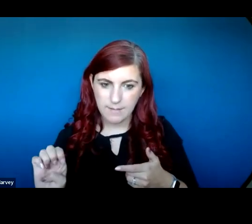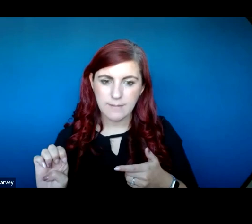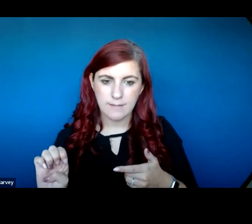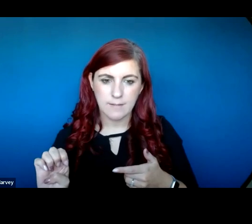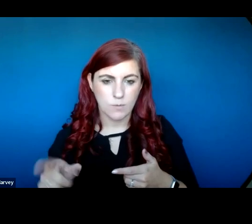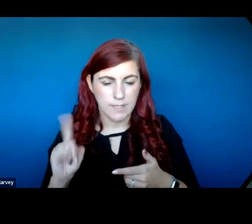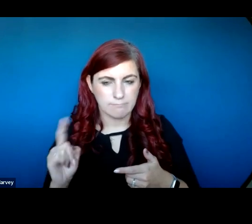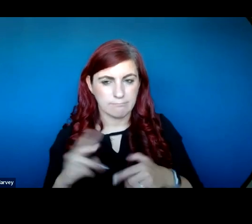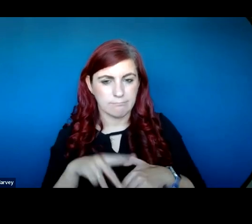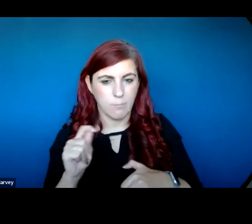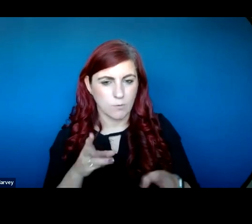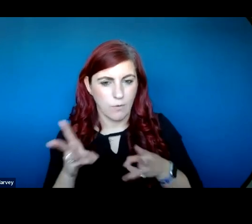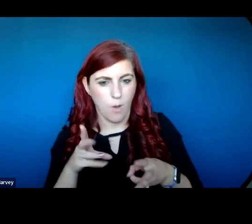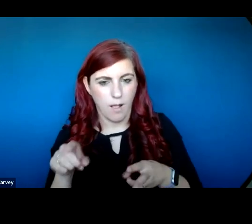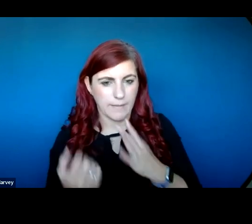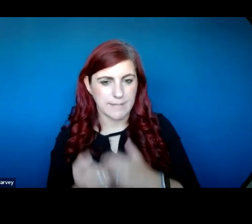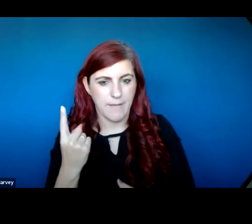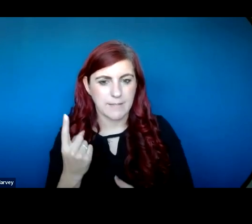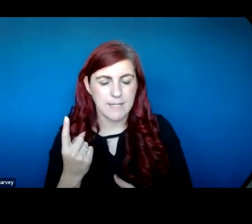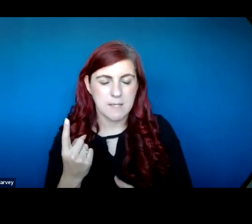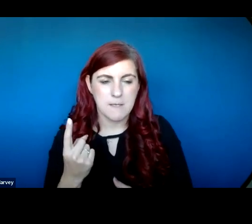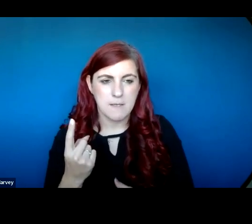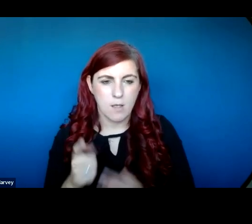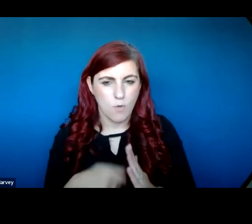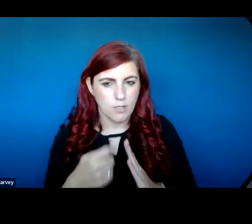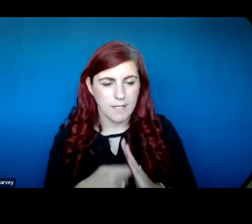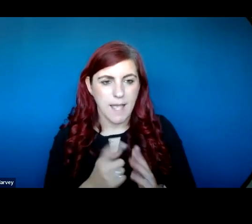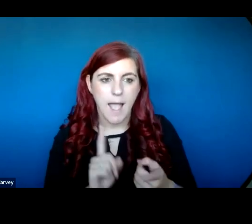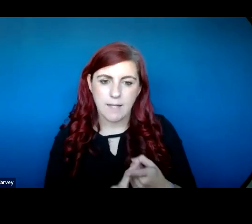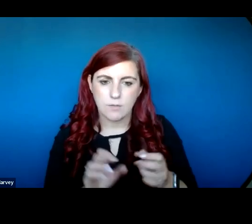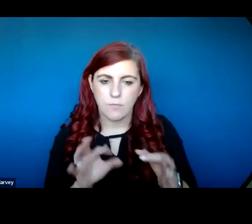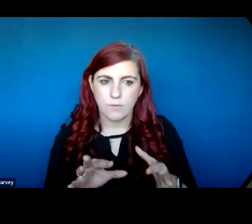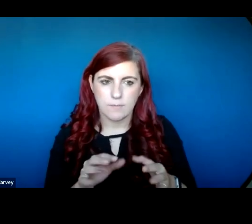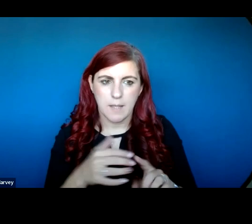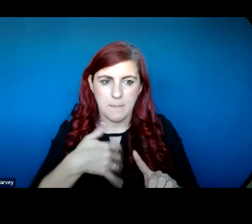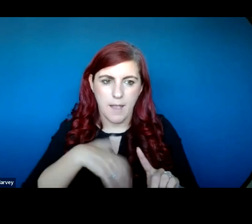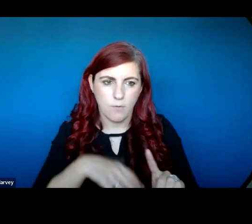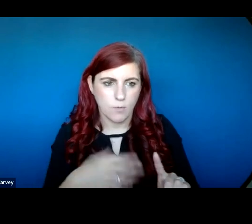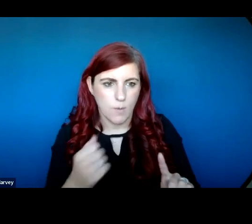the work on this project, but also then behind the scenes we had Nicole,